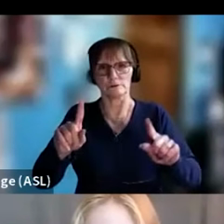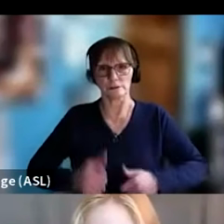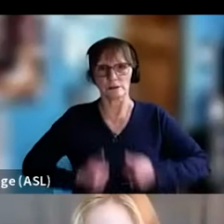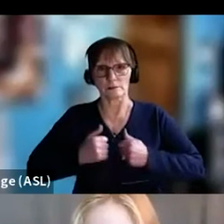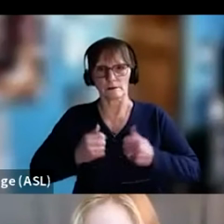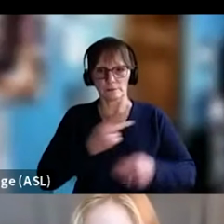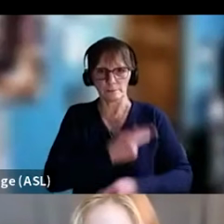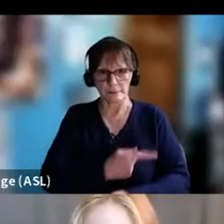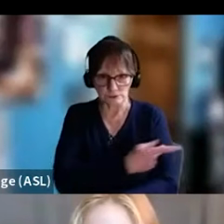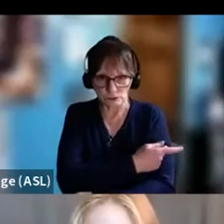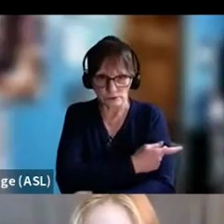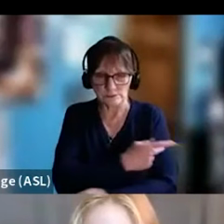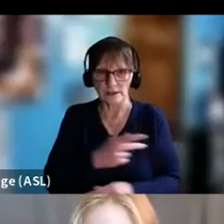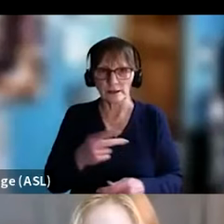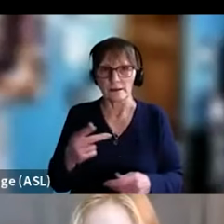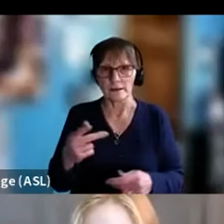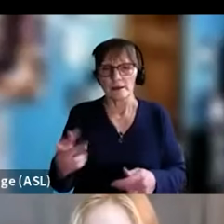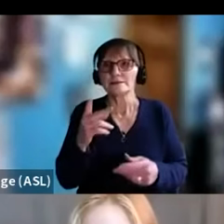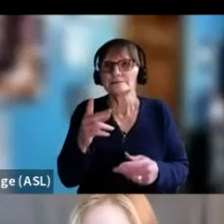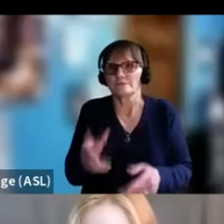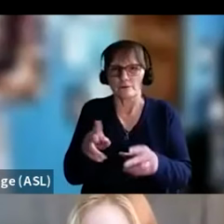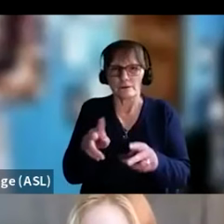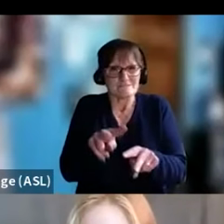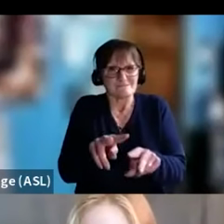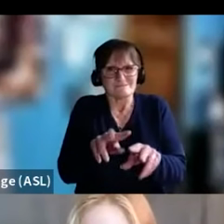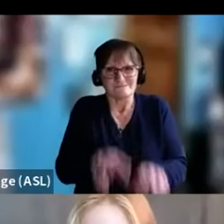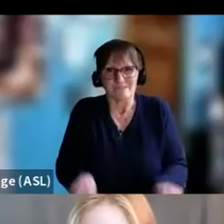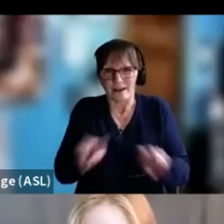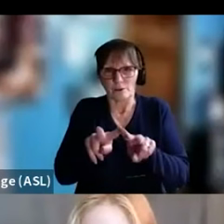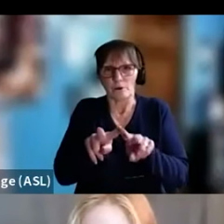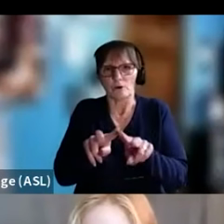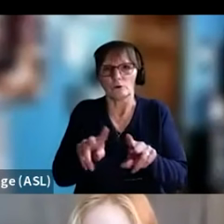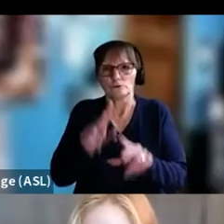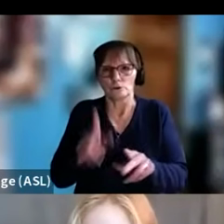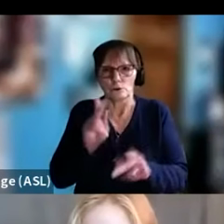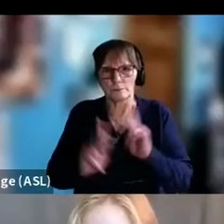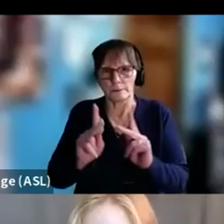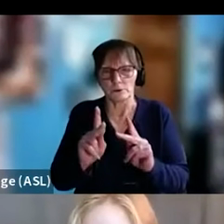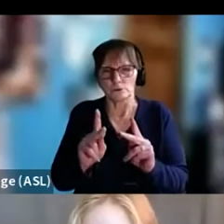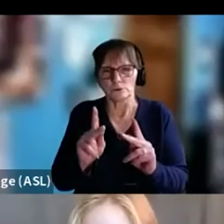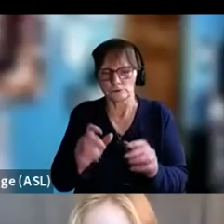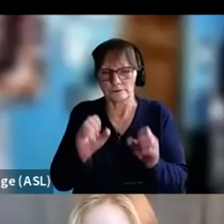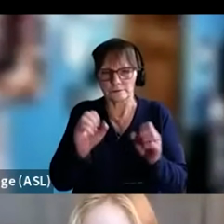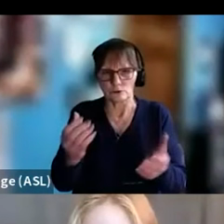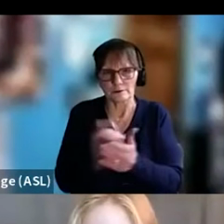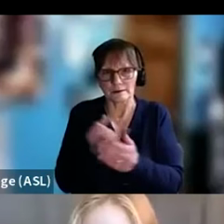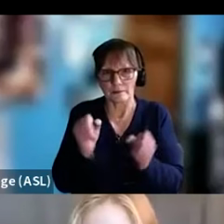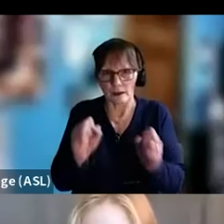And so it is such an invaluable intervention for people to really get that opportunity to stabilize their health